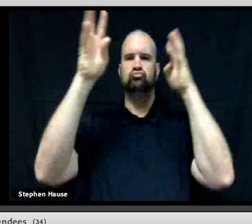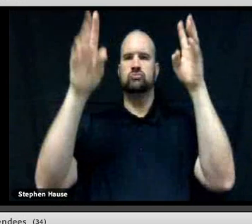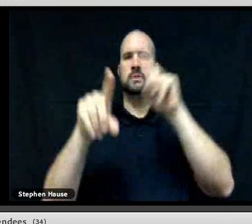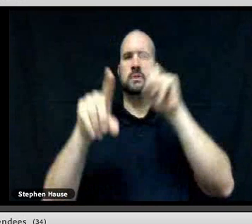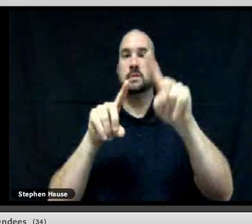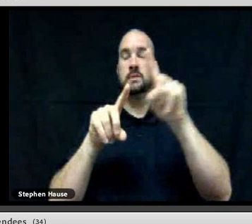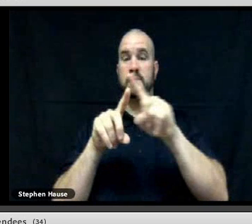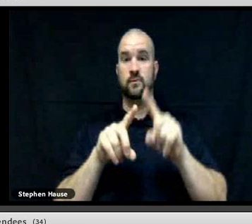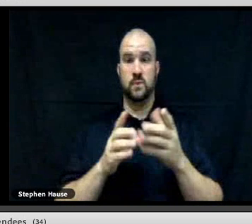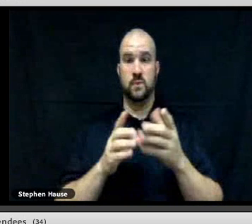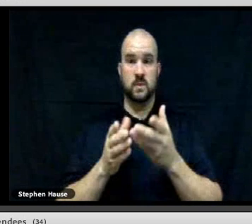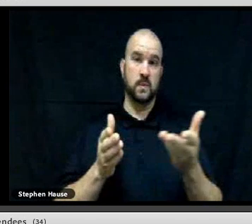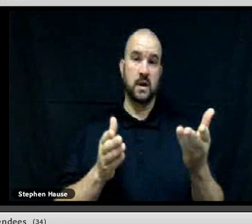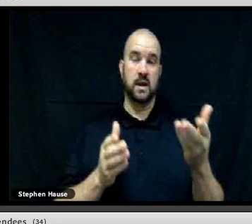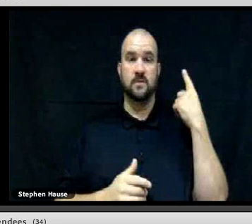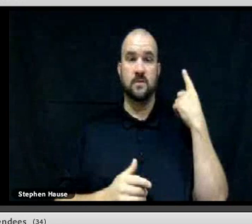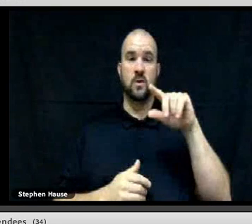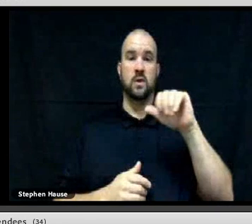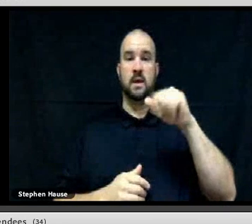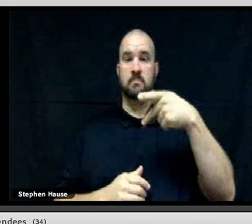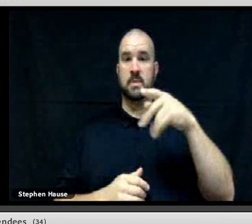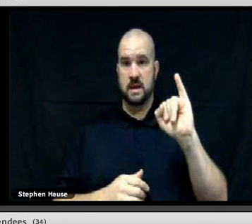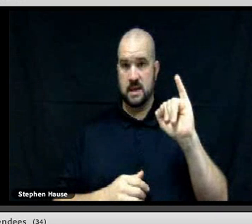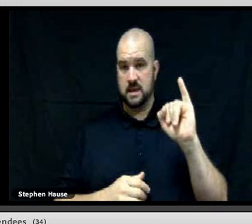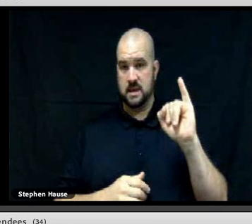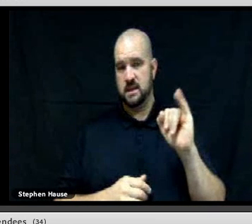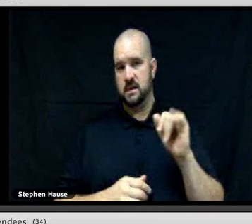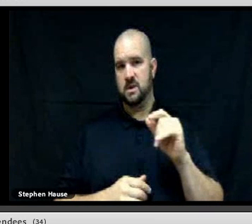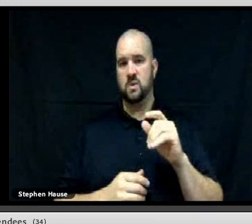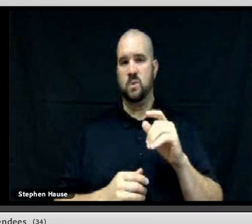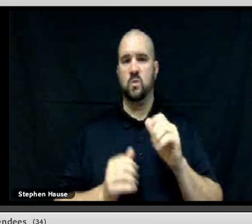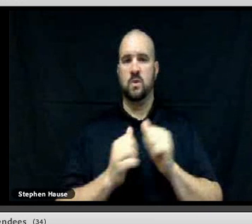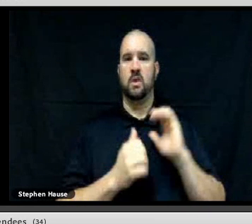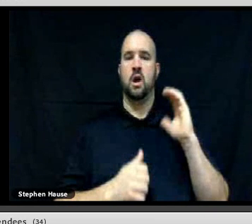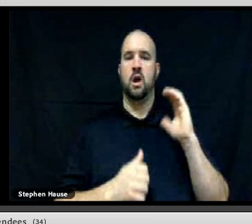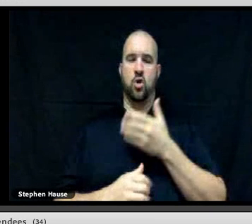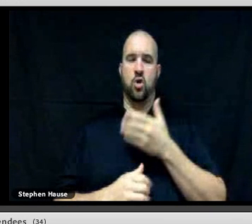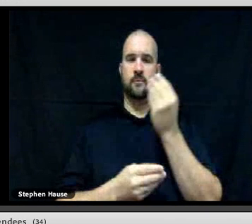that DPLA provides with our metadata available to anyone to use.